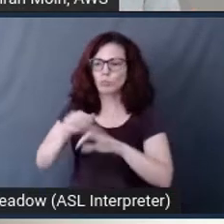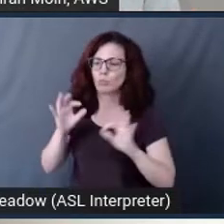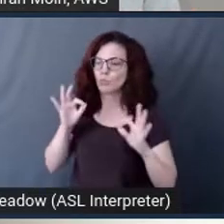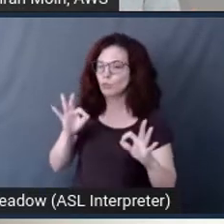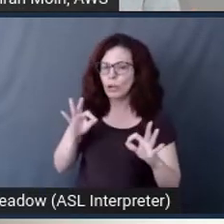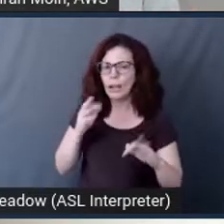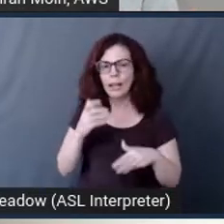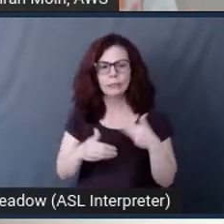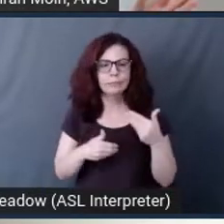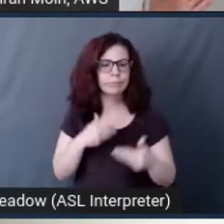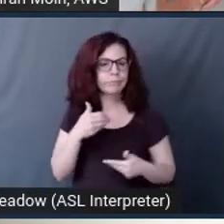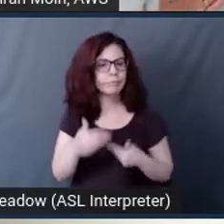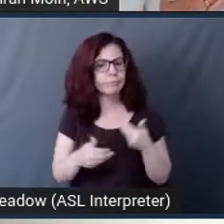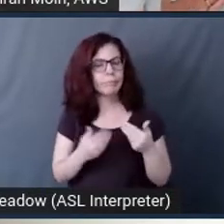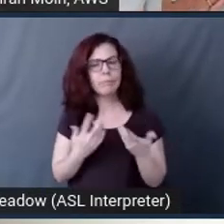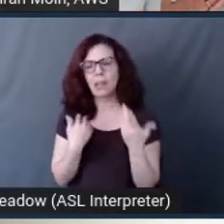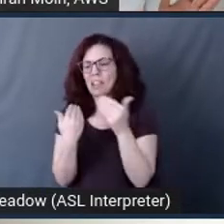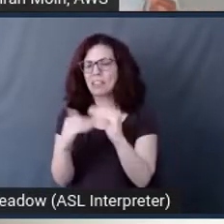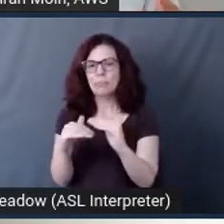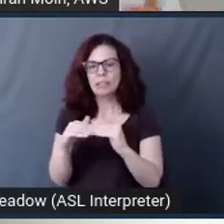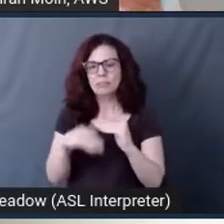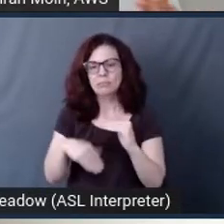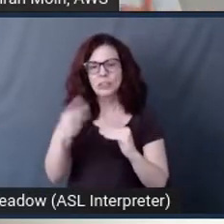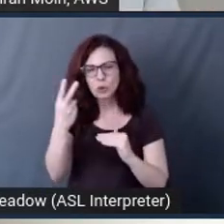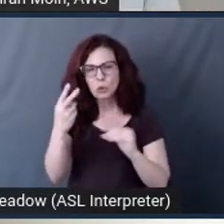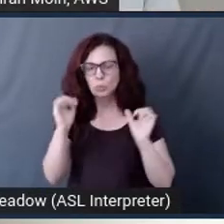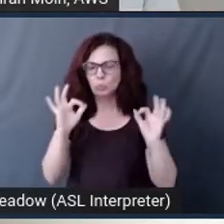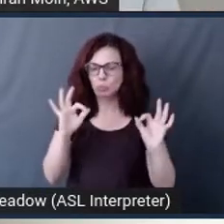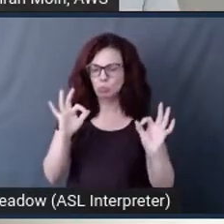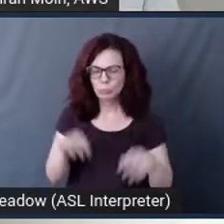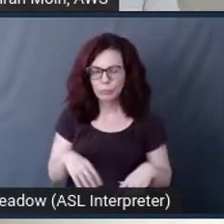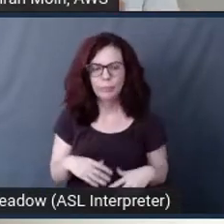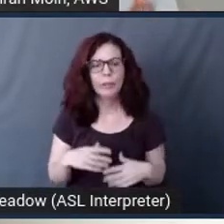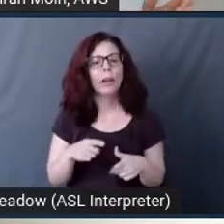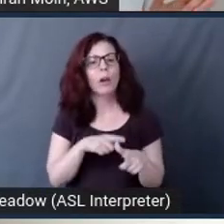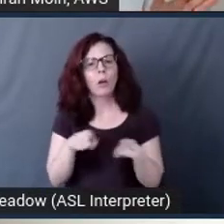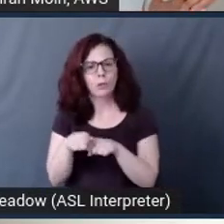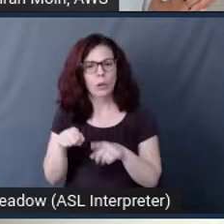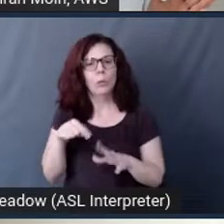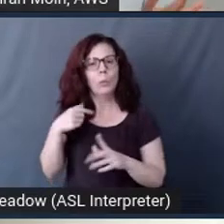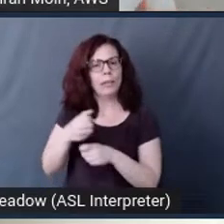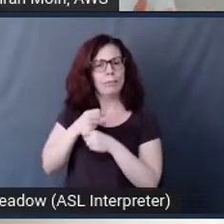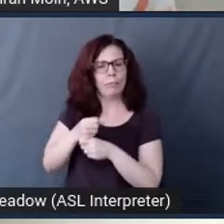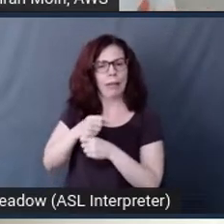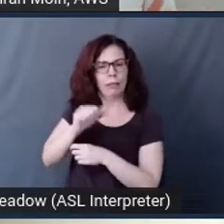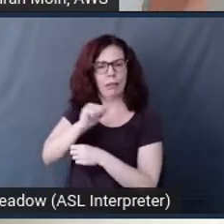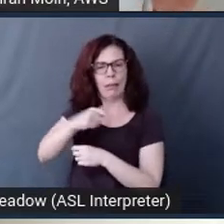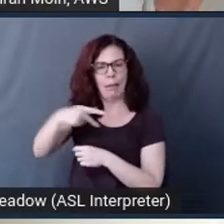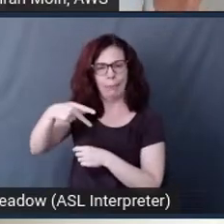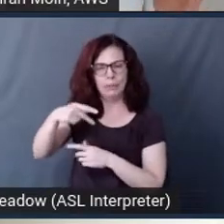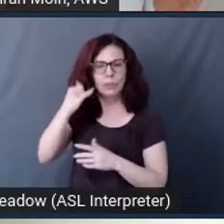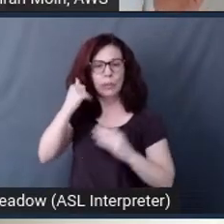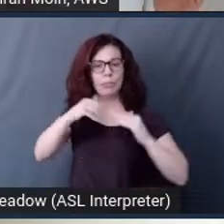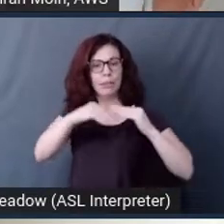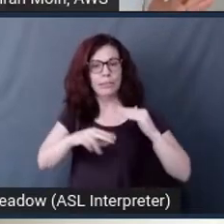The threshold is set to two and we have also built the application so that, if it goes below two, I'm going to get an alert.